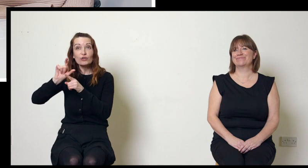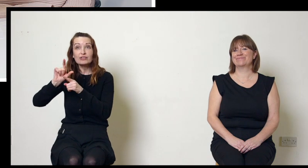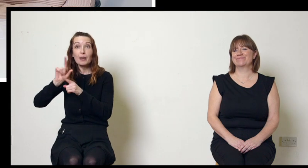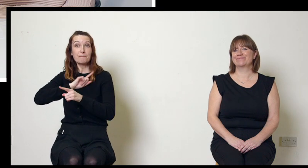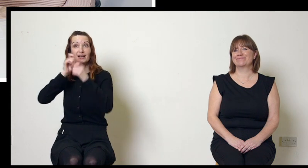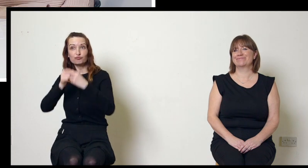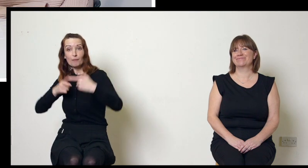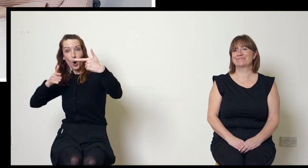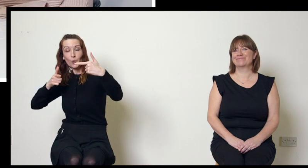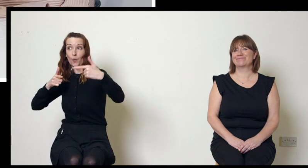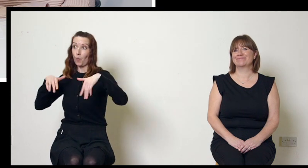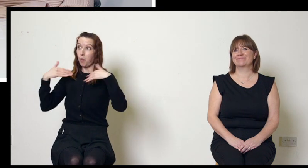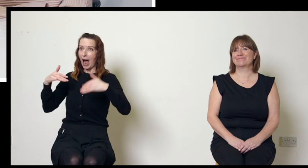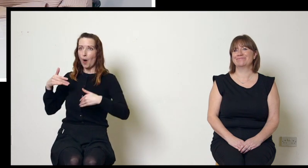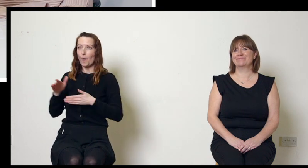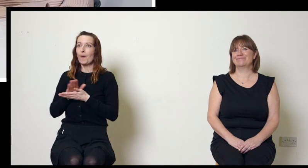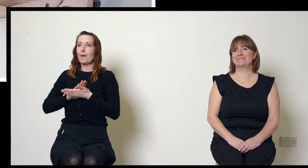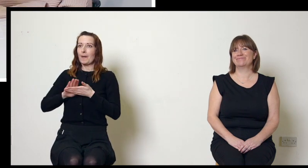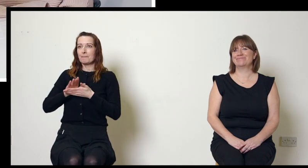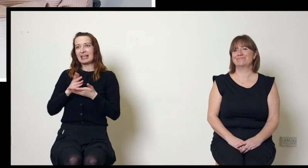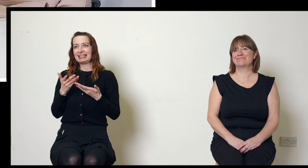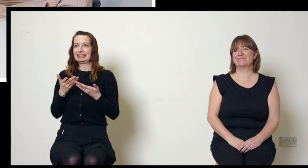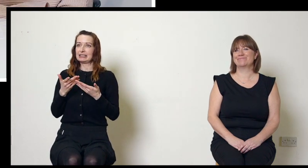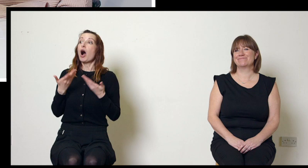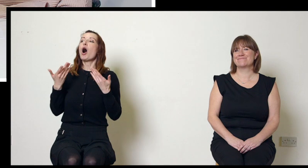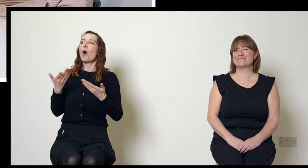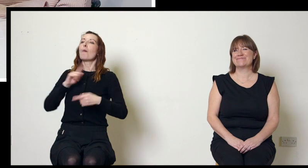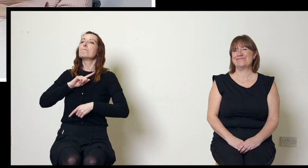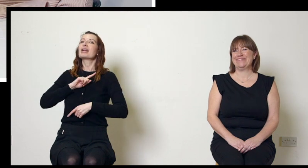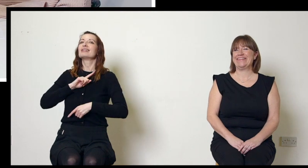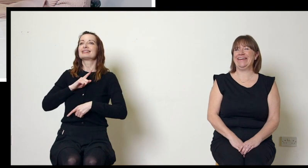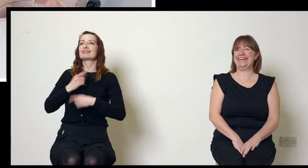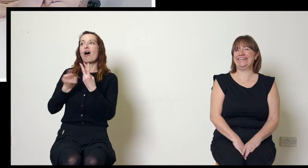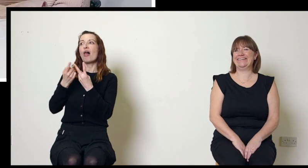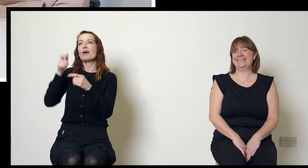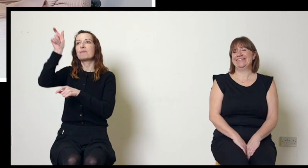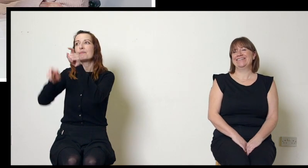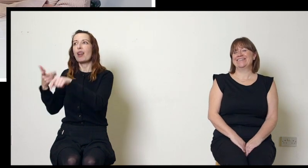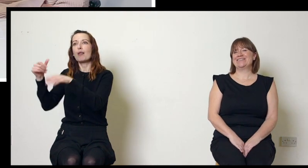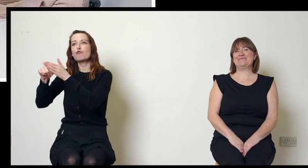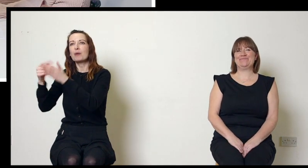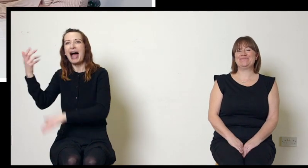community, the DDN community, “right! Because it's affecting you now you’re sorting it out!”